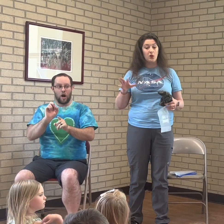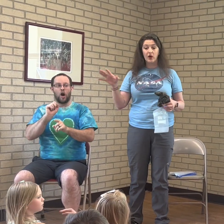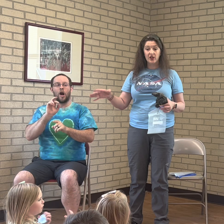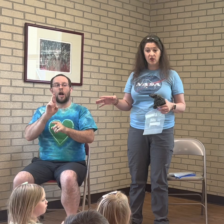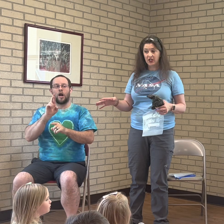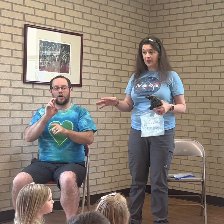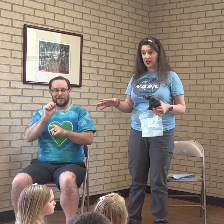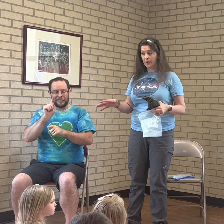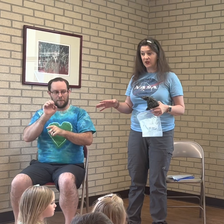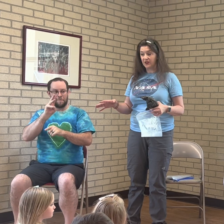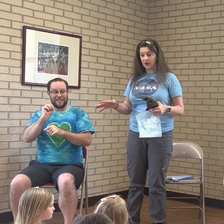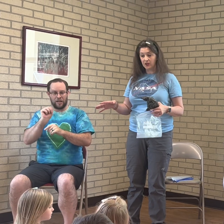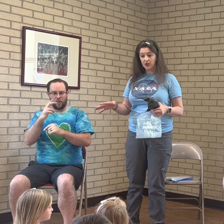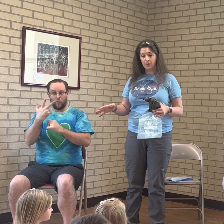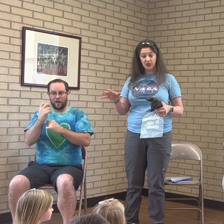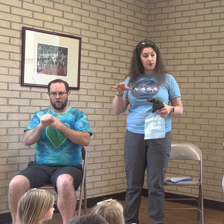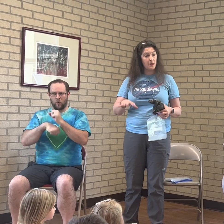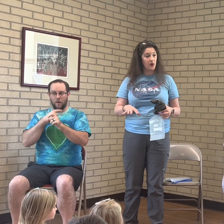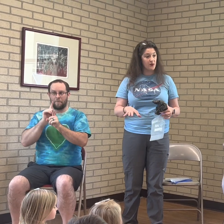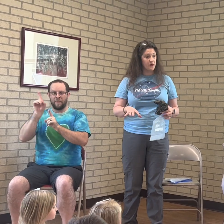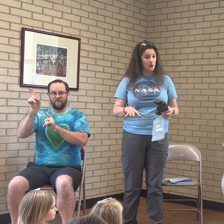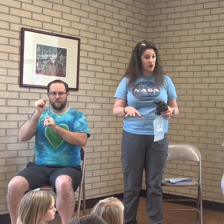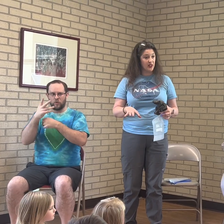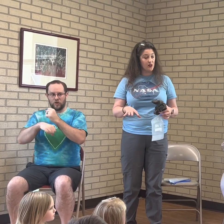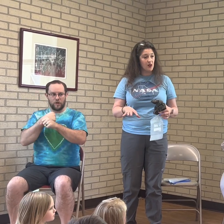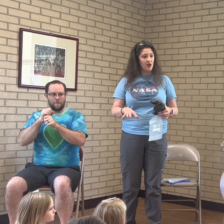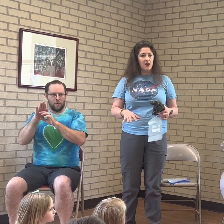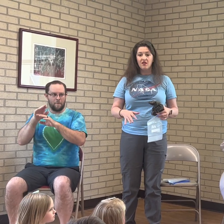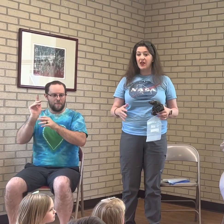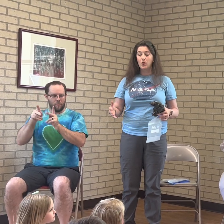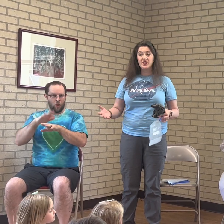the one that goes up in a couple of years. It puts people on the moon again, they will